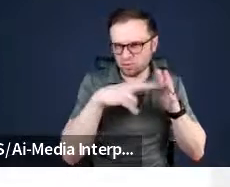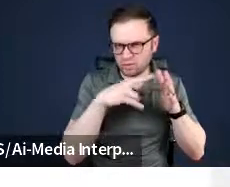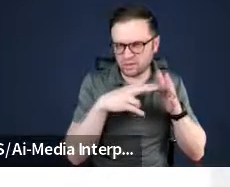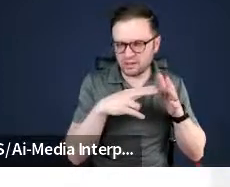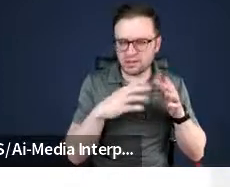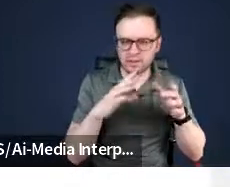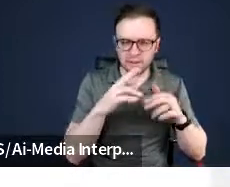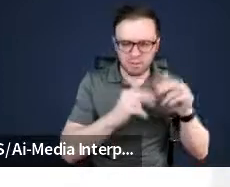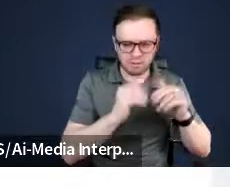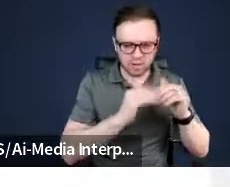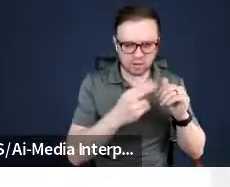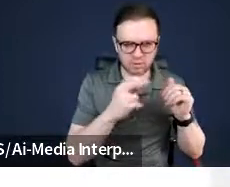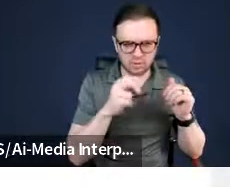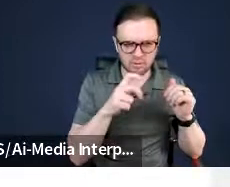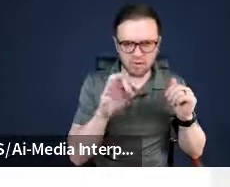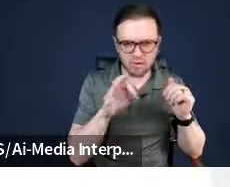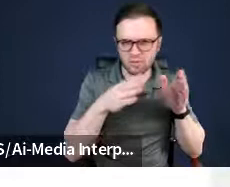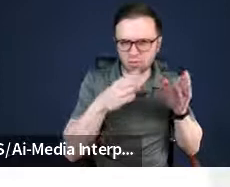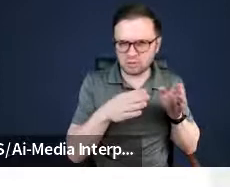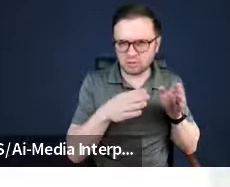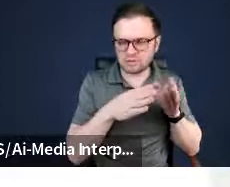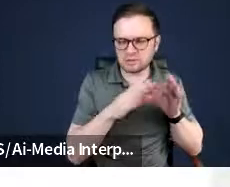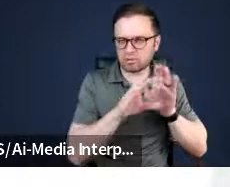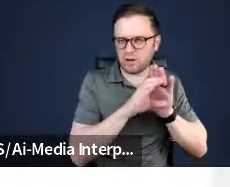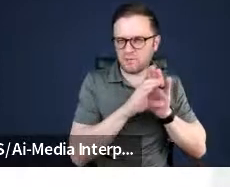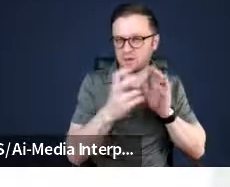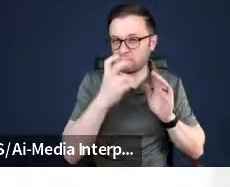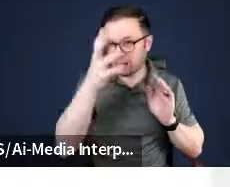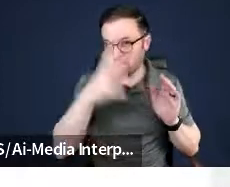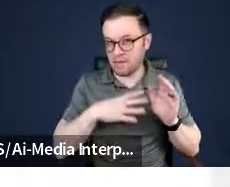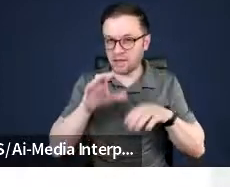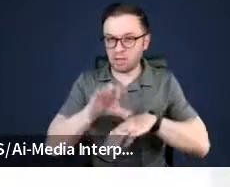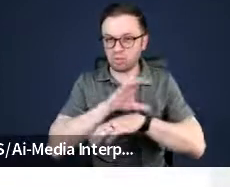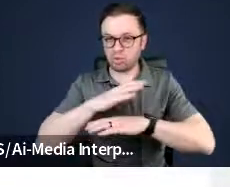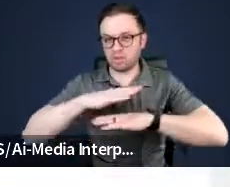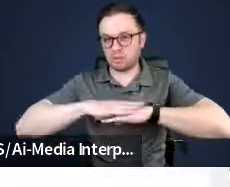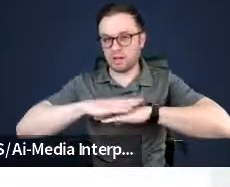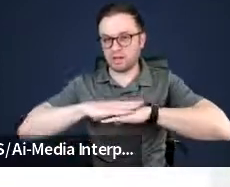this particular alt text I will give examples of some of the others on this page. SPEAKER: